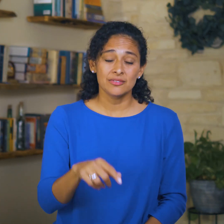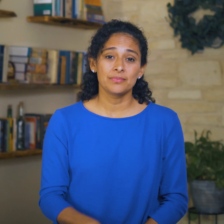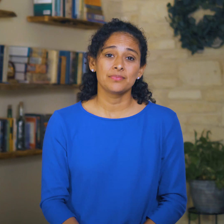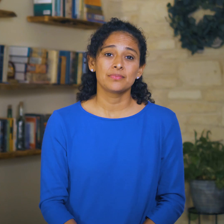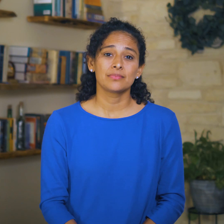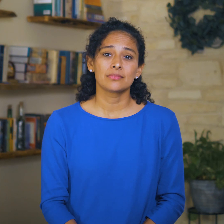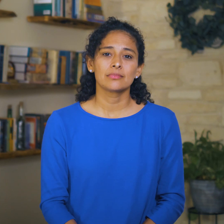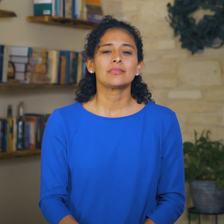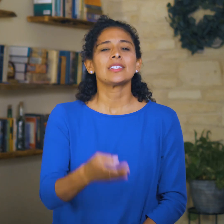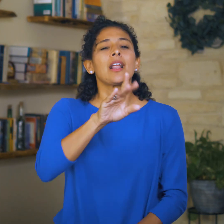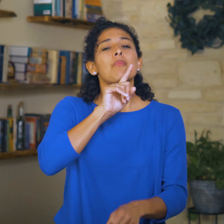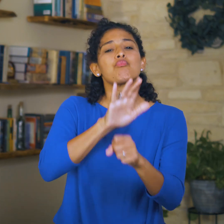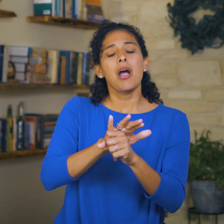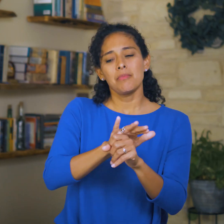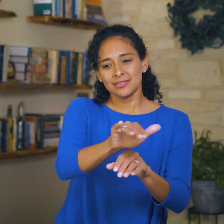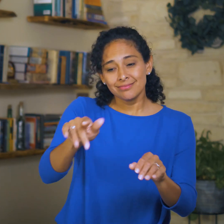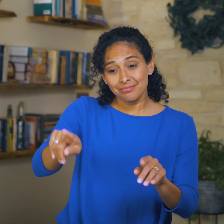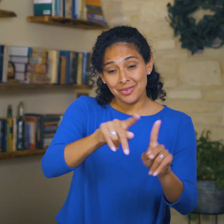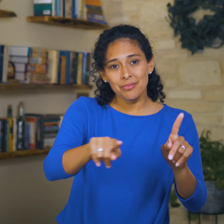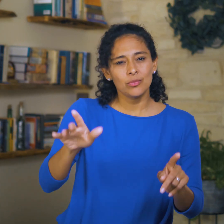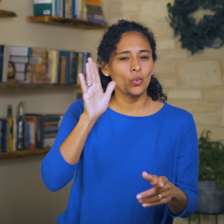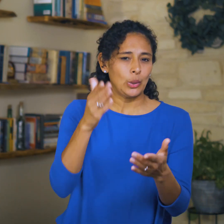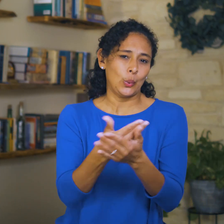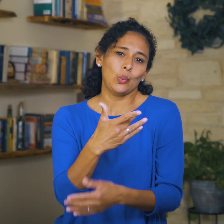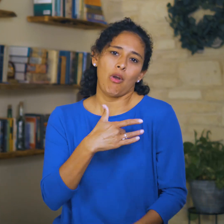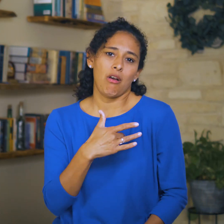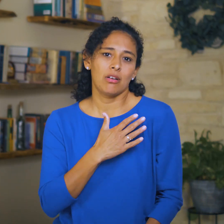God promises His people new hearts.